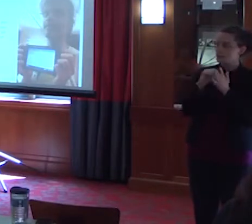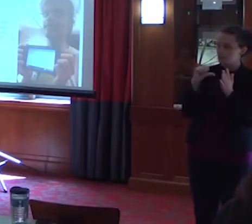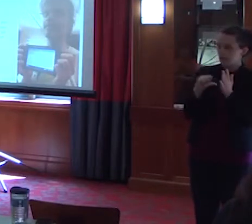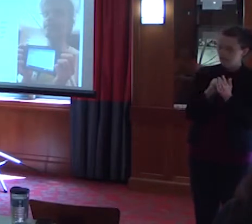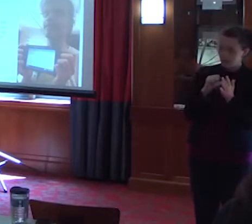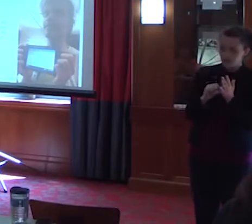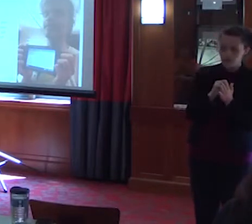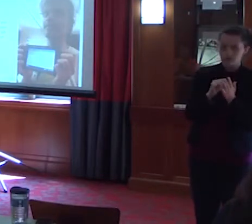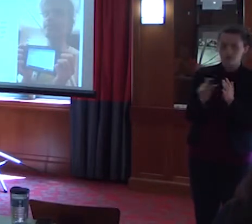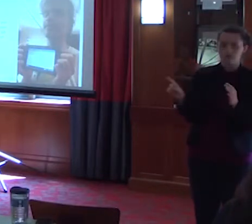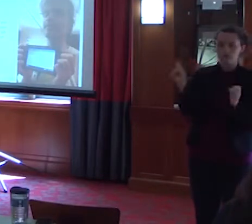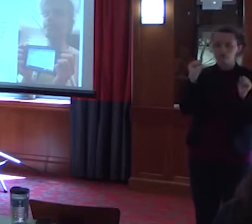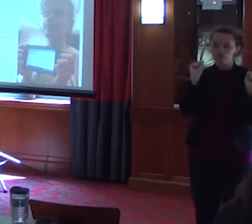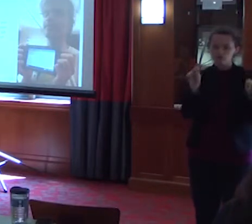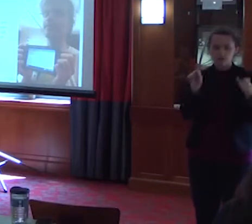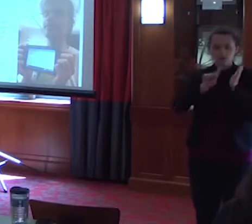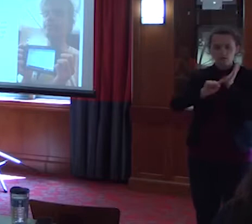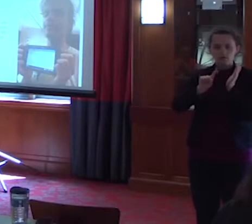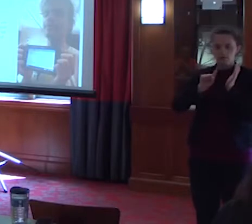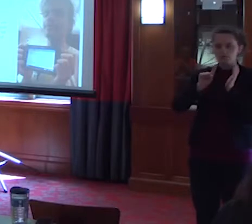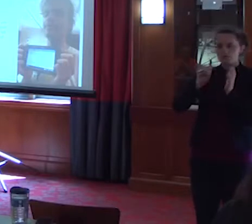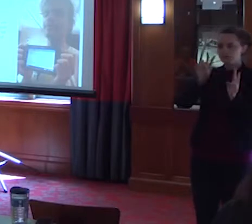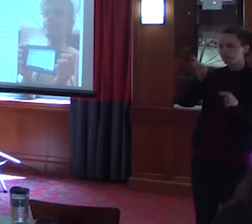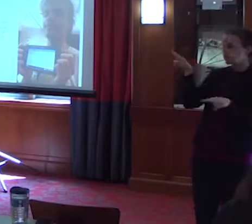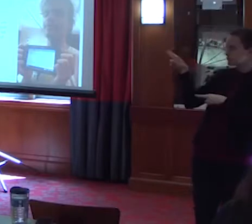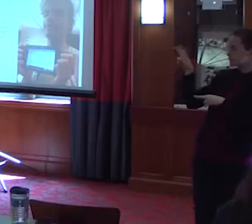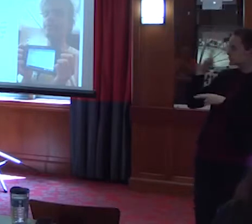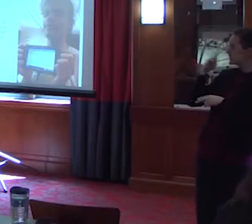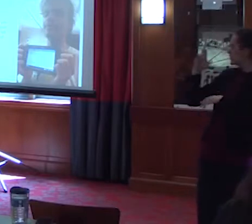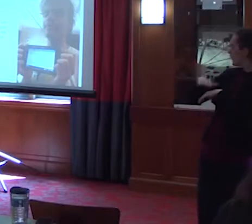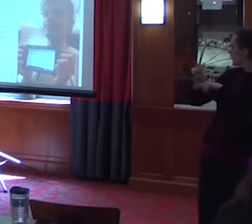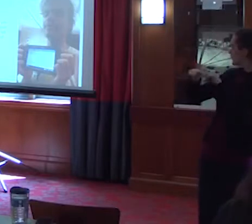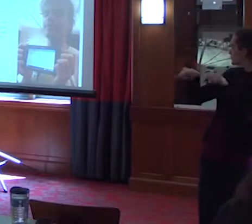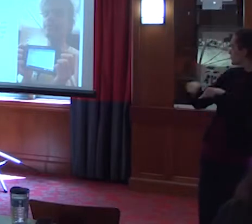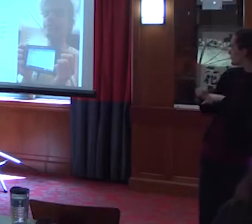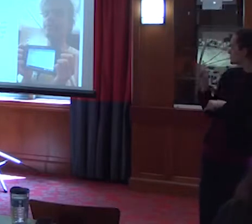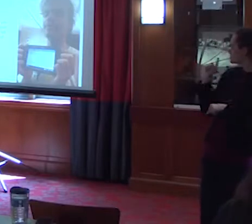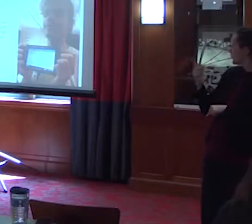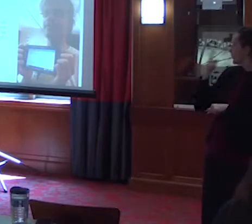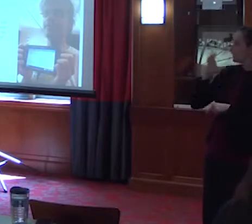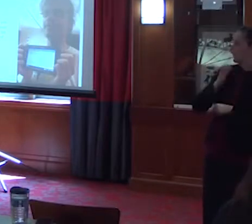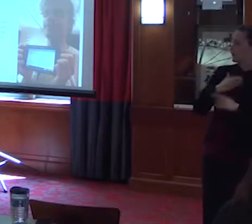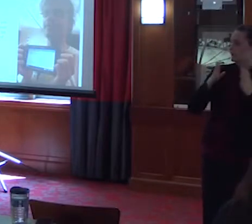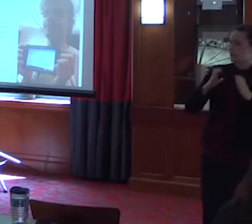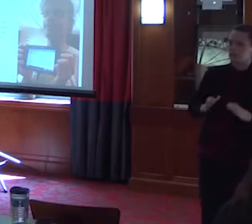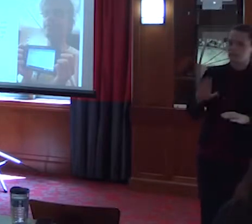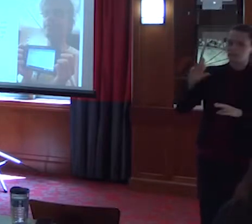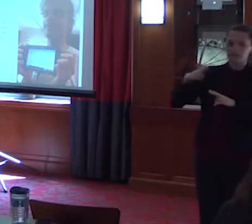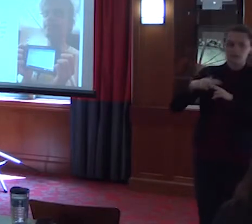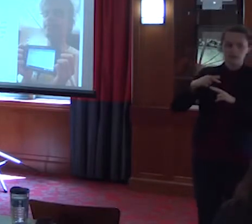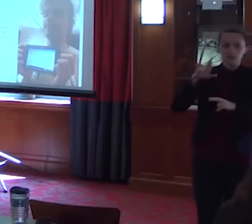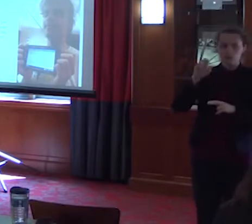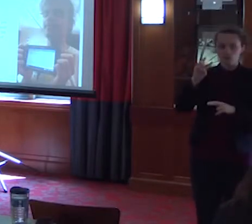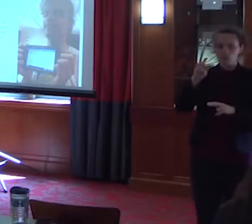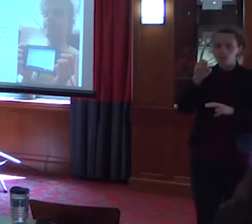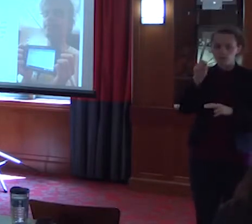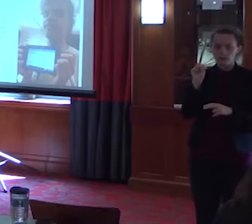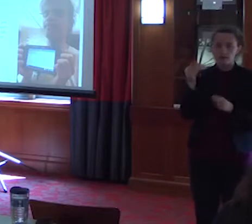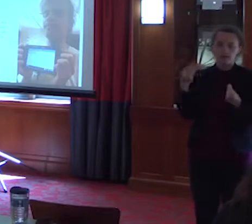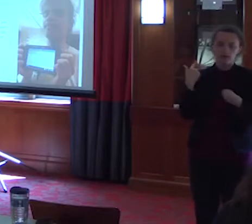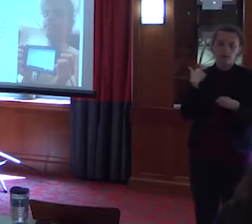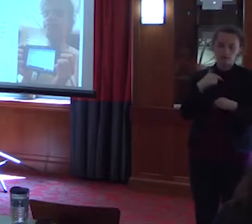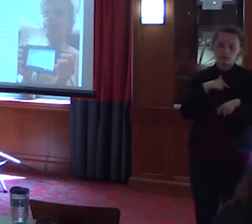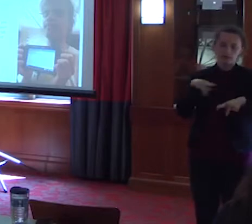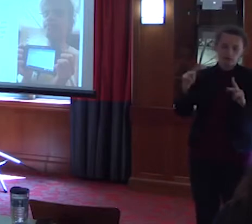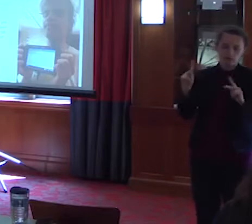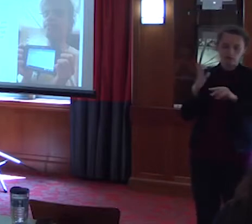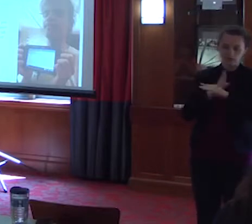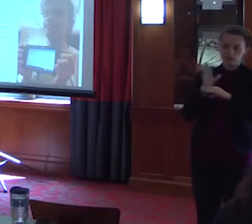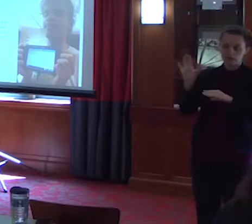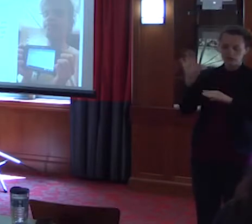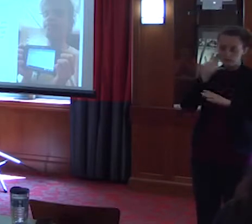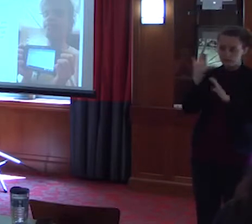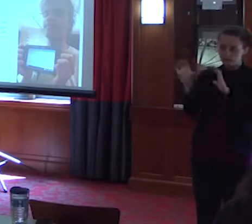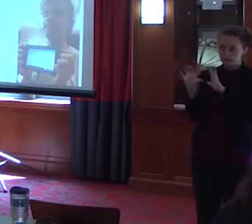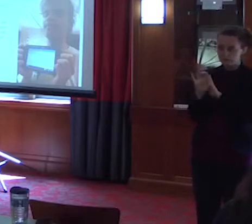that the ordering of the periodic table,